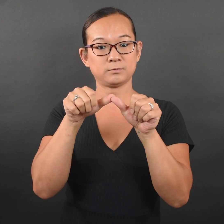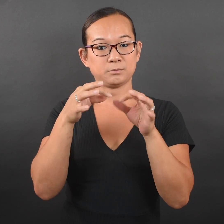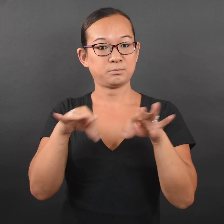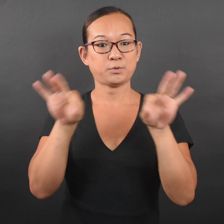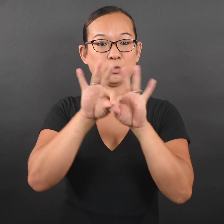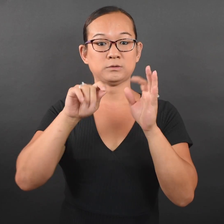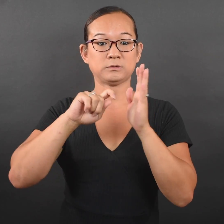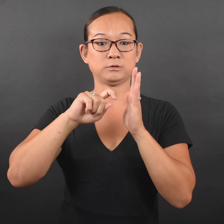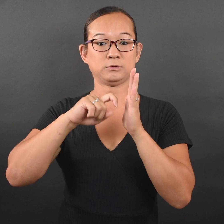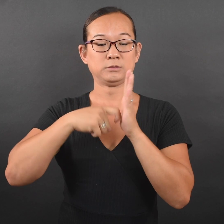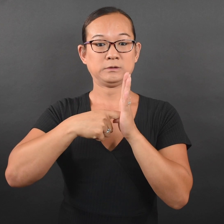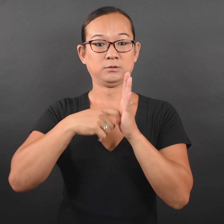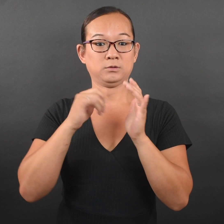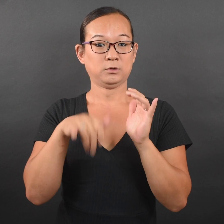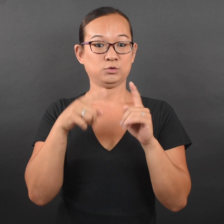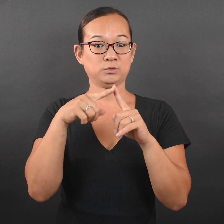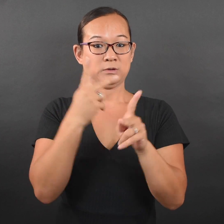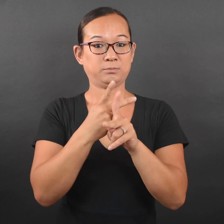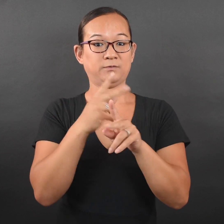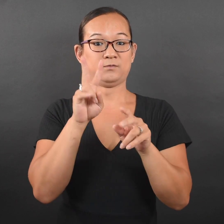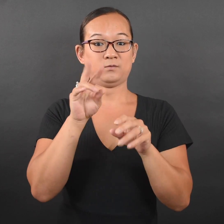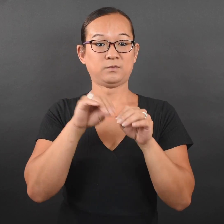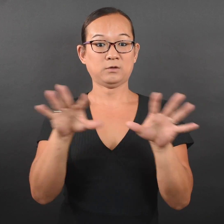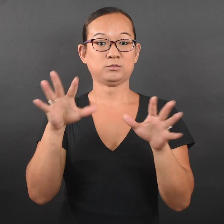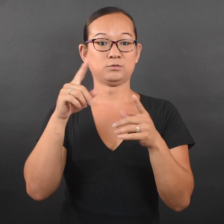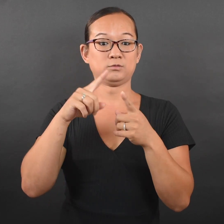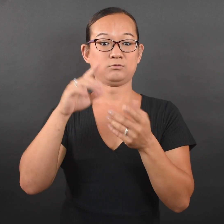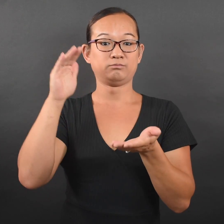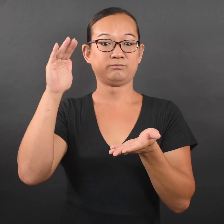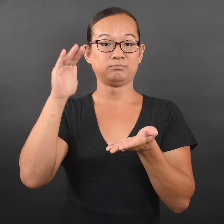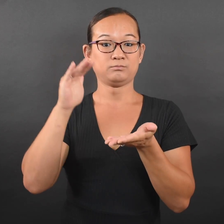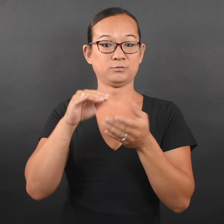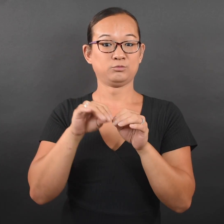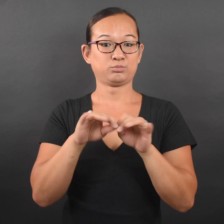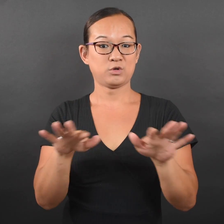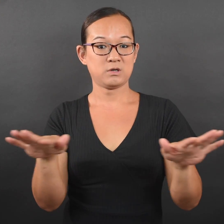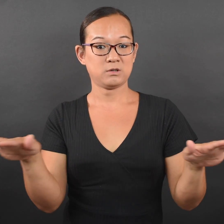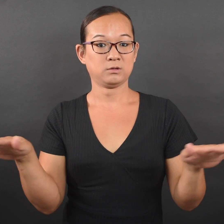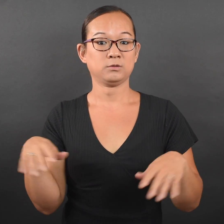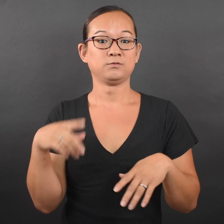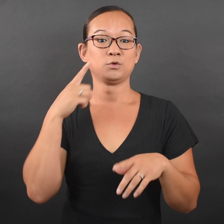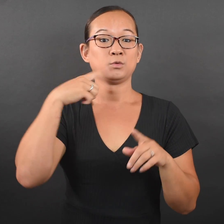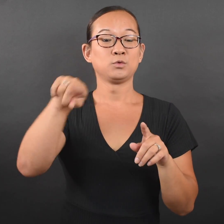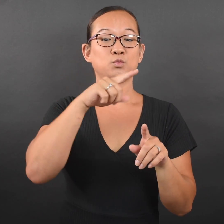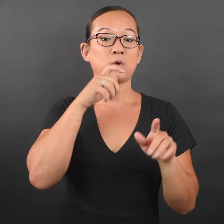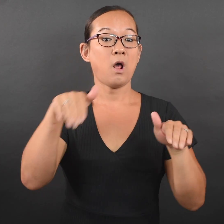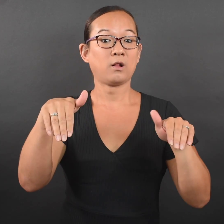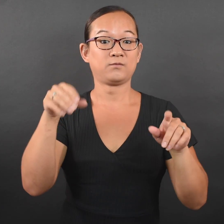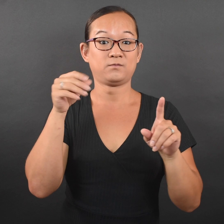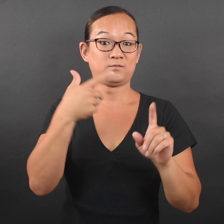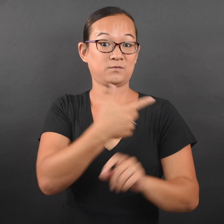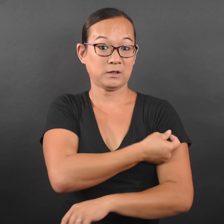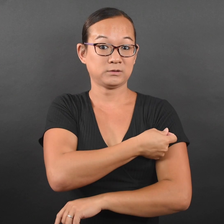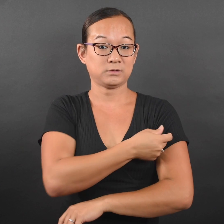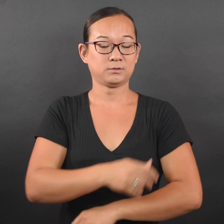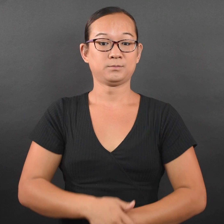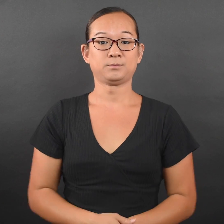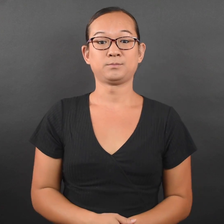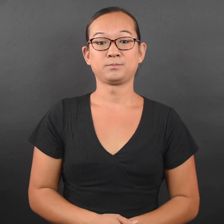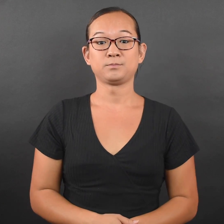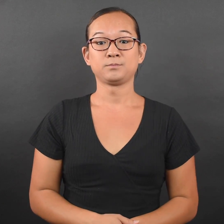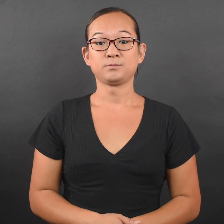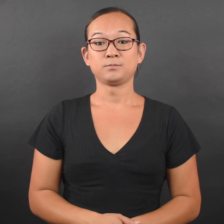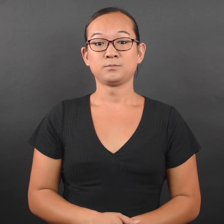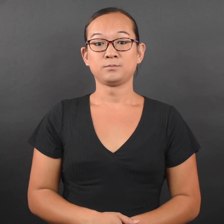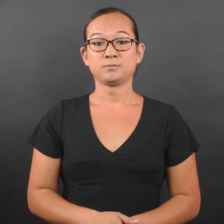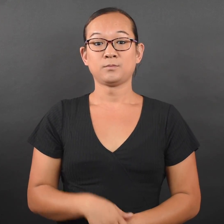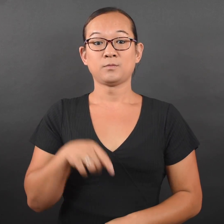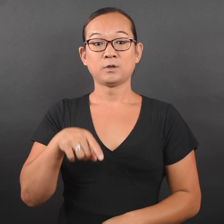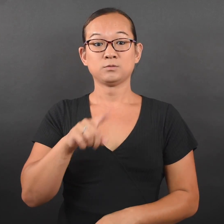tool in keeping the virus from spreading to those who are unvaccinated.